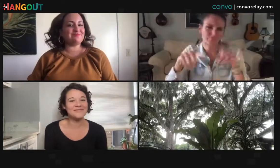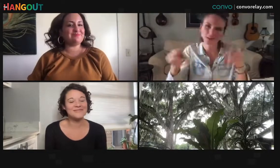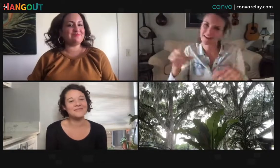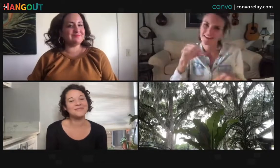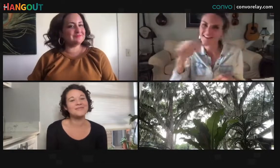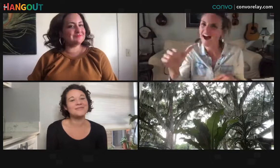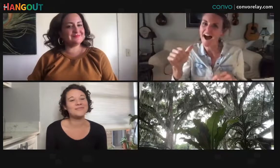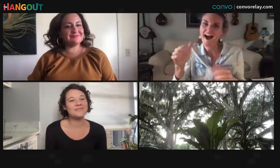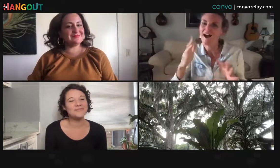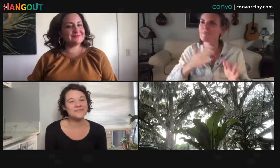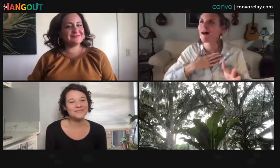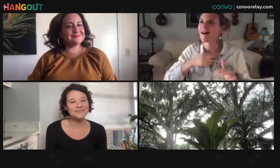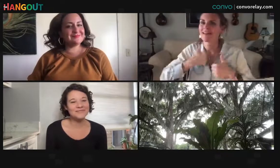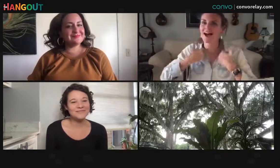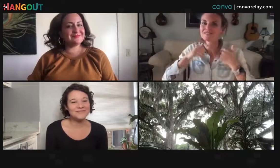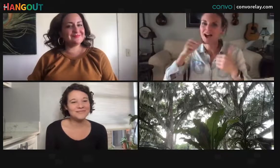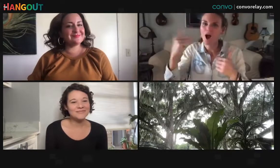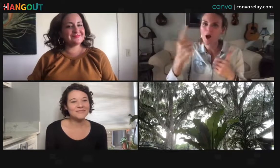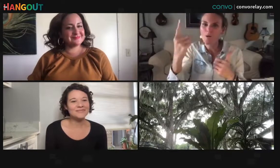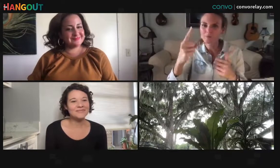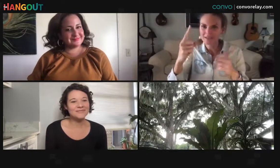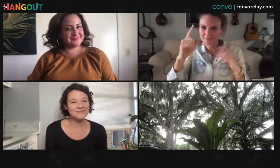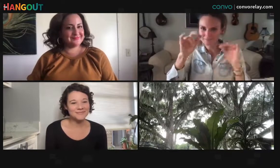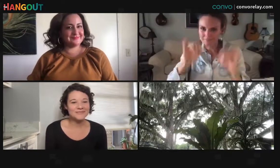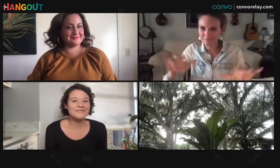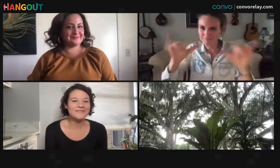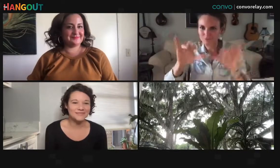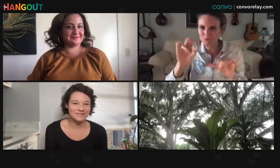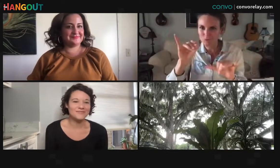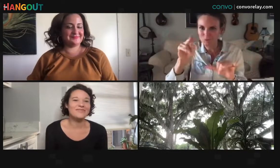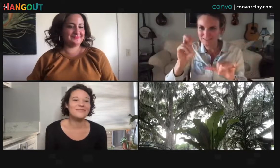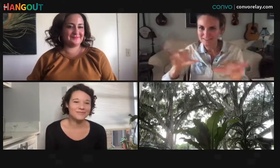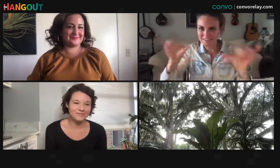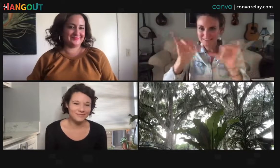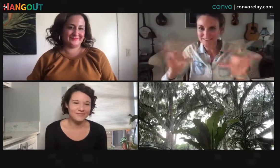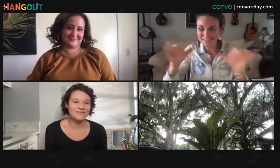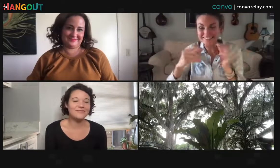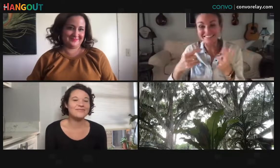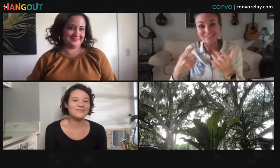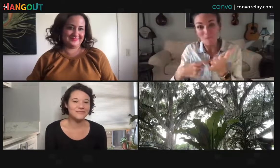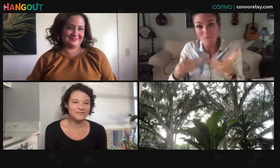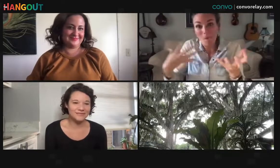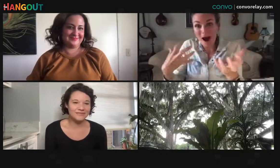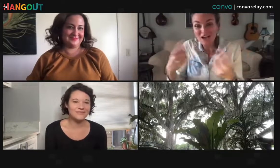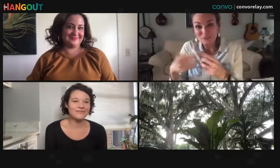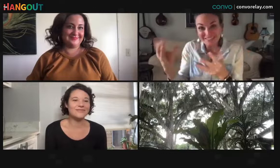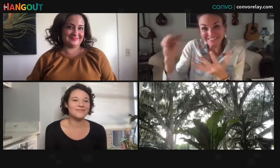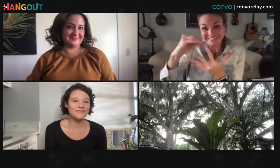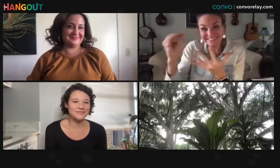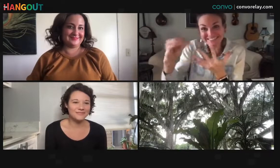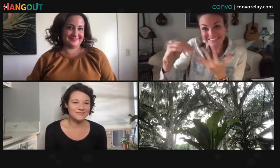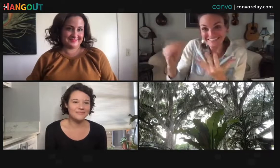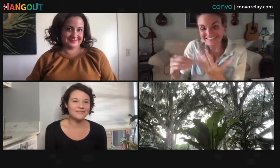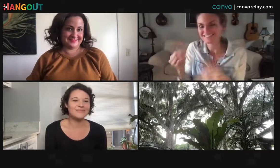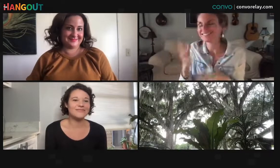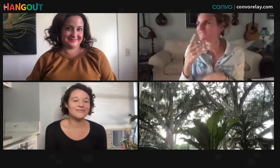summer here i'd say my response is similar my life is not always a strict routine sometimes i do want to